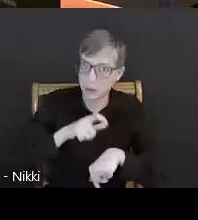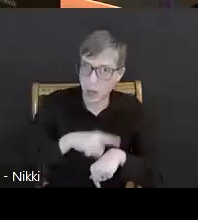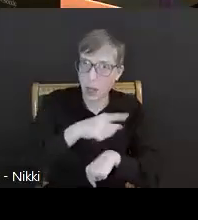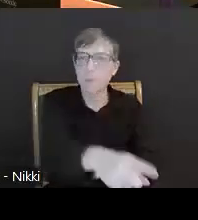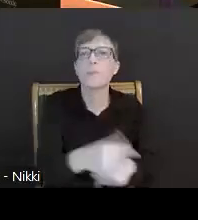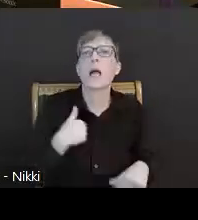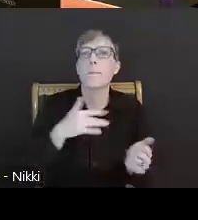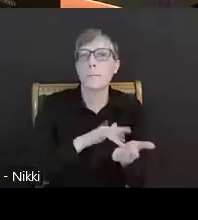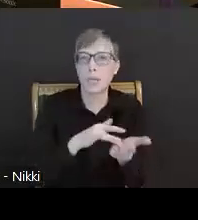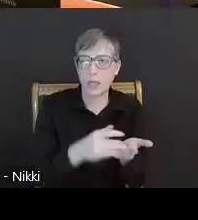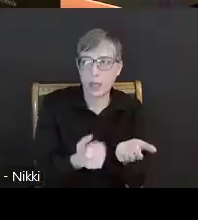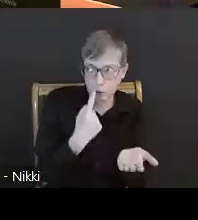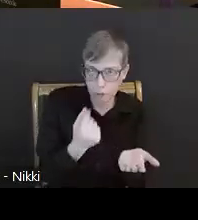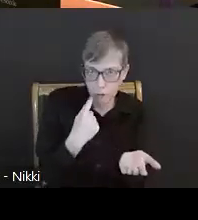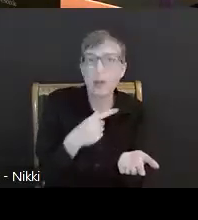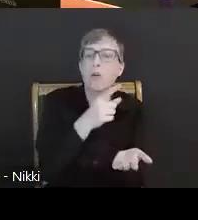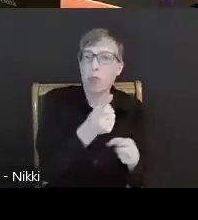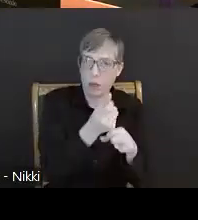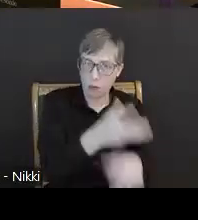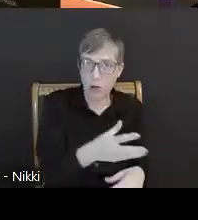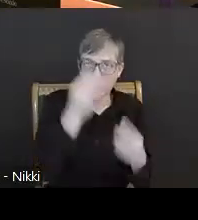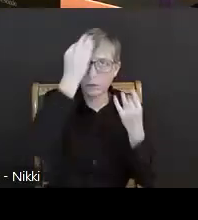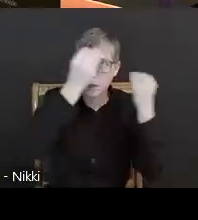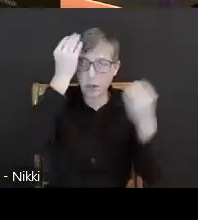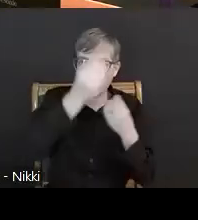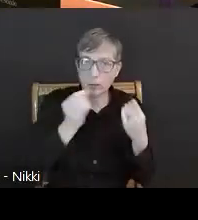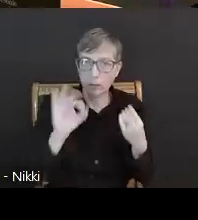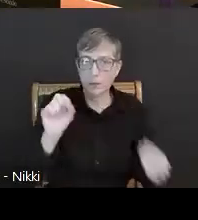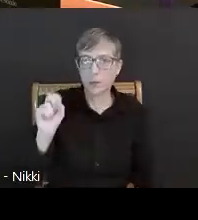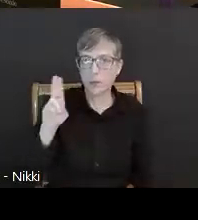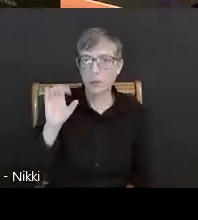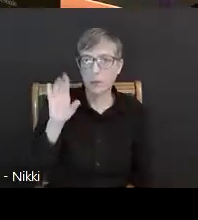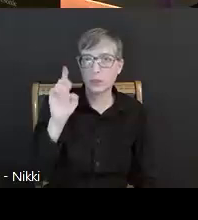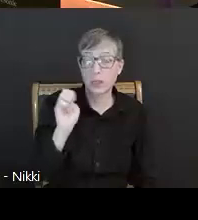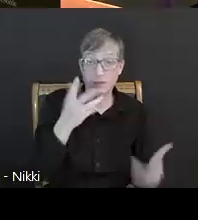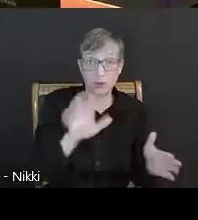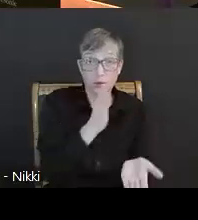once the medication was stopped there was no suicidal ideation she had significant anxiety